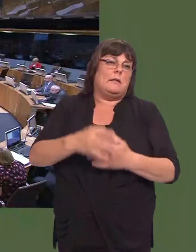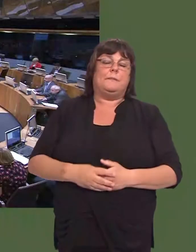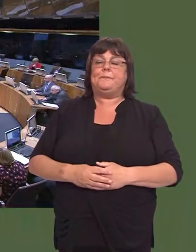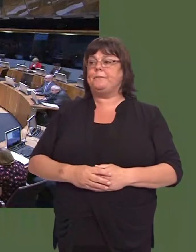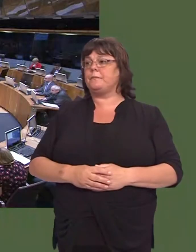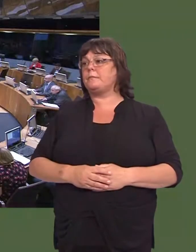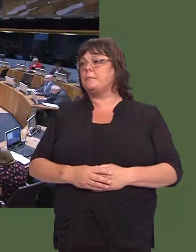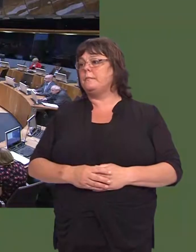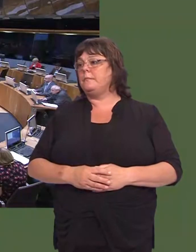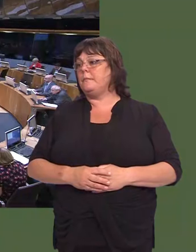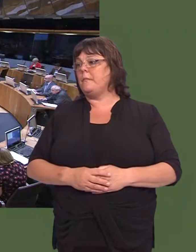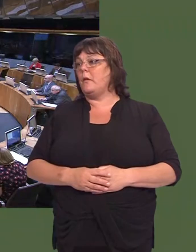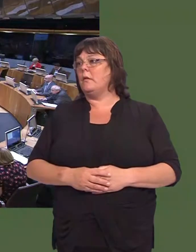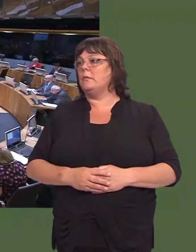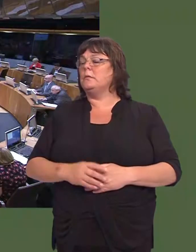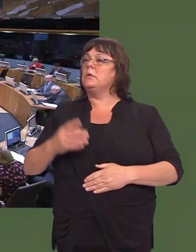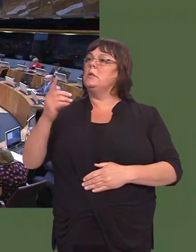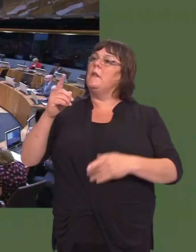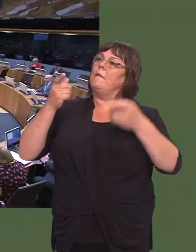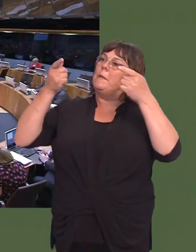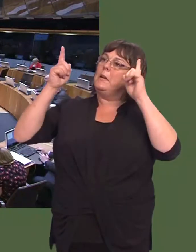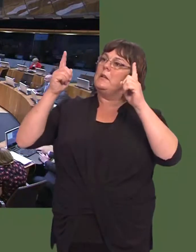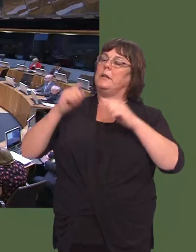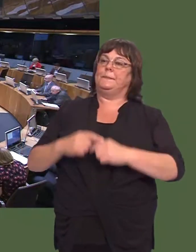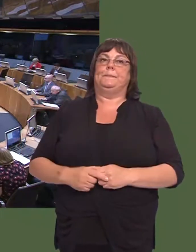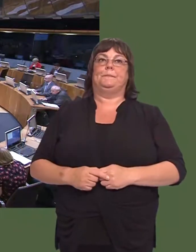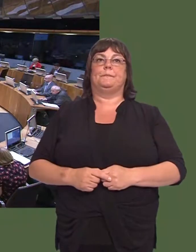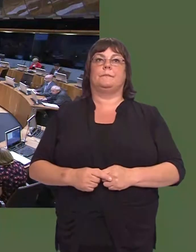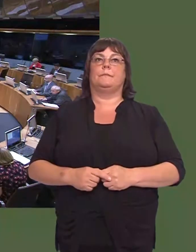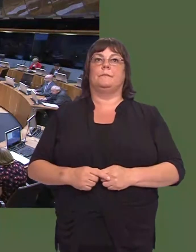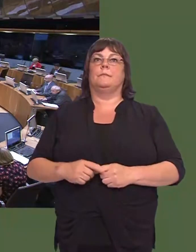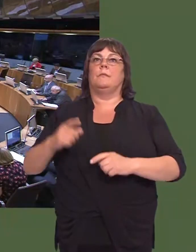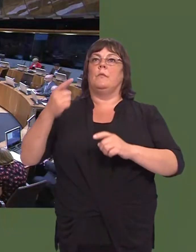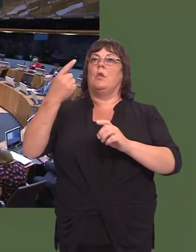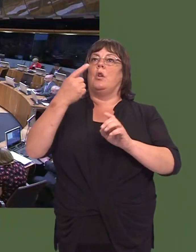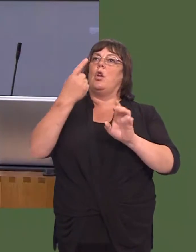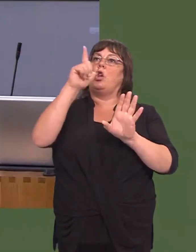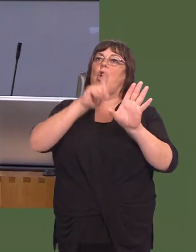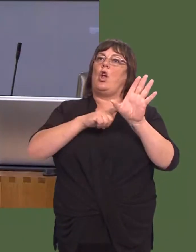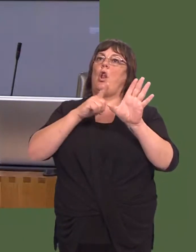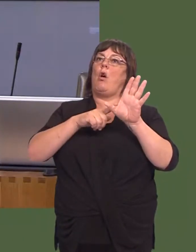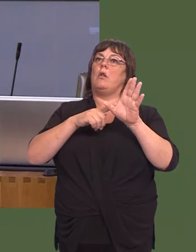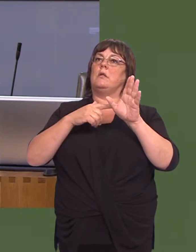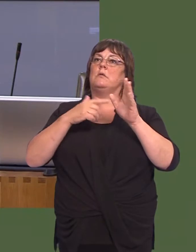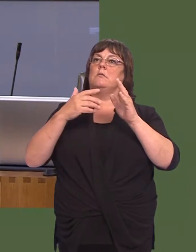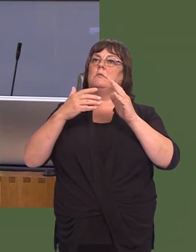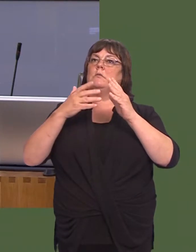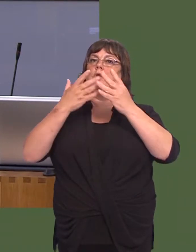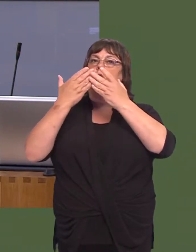Paul Davies: First Minister, a year-long study by the Seale-Hayne Educational Trust and the